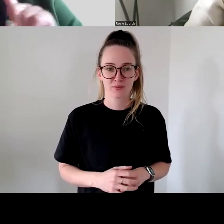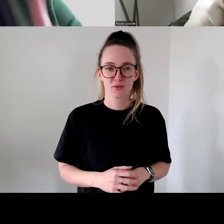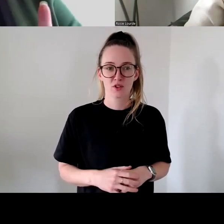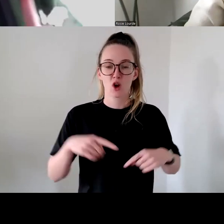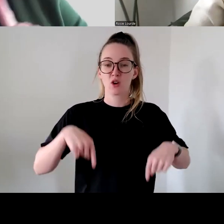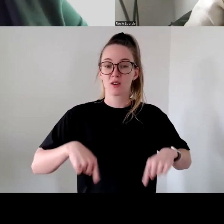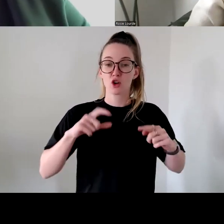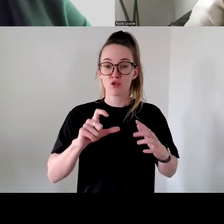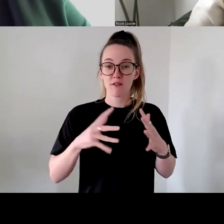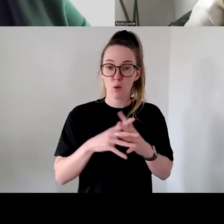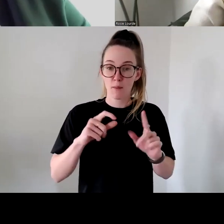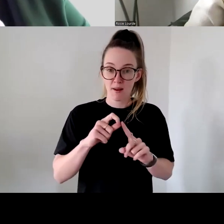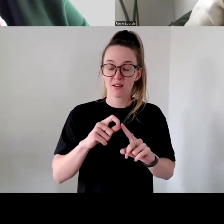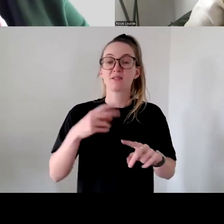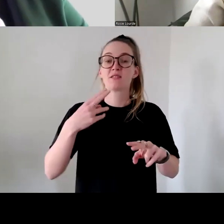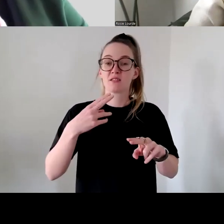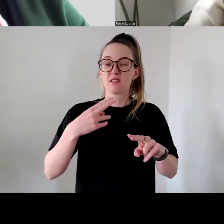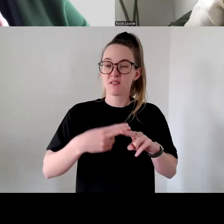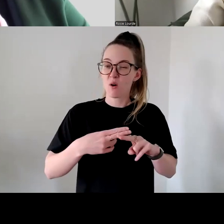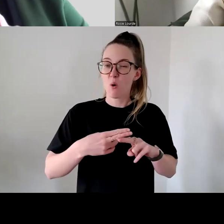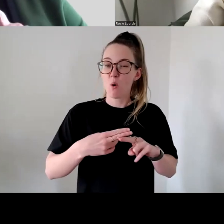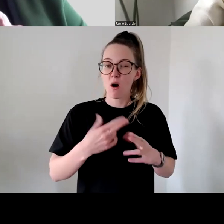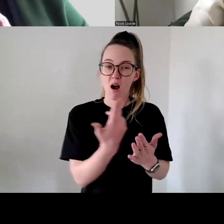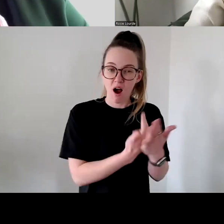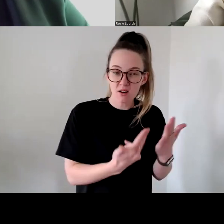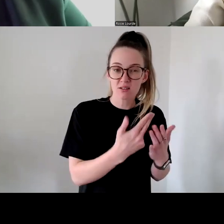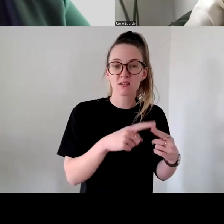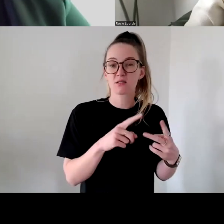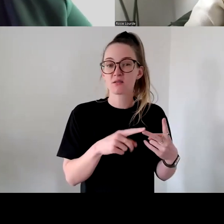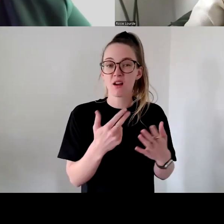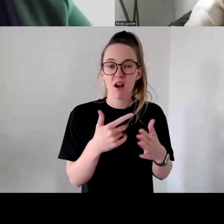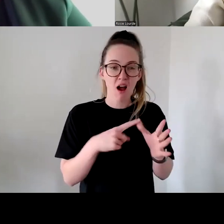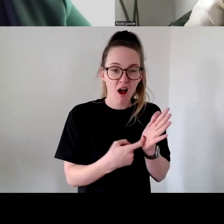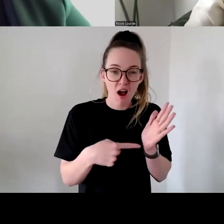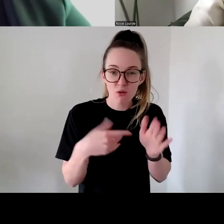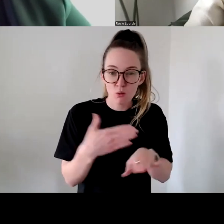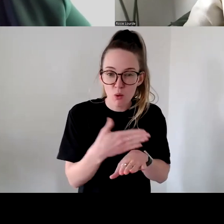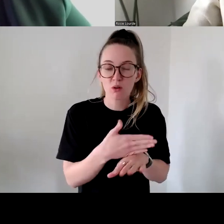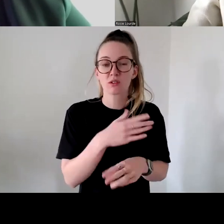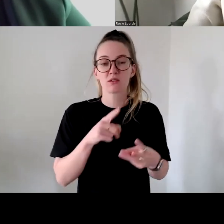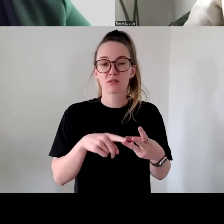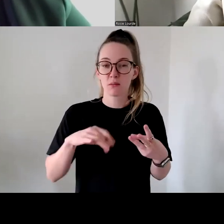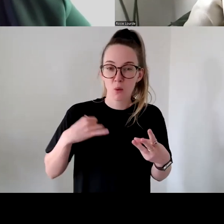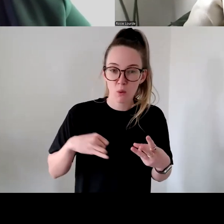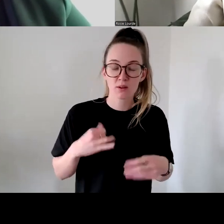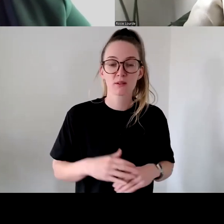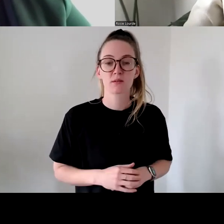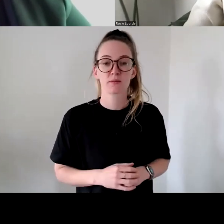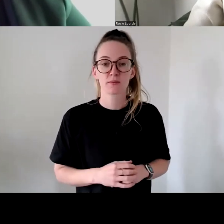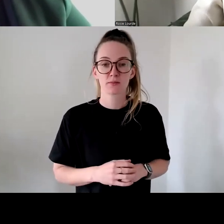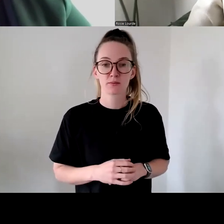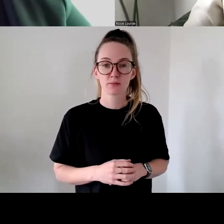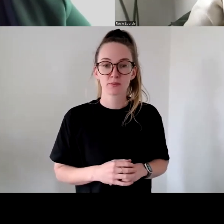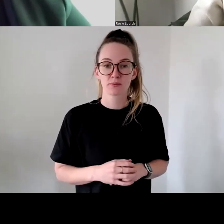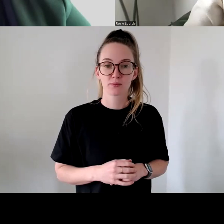for artists and for arts worker's and employers. So I would start with saying that the arts sector